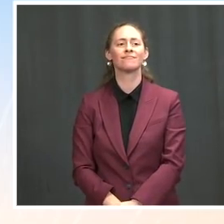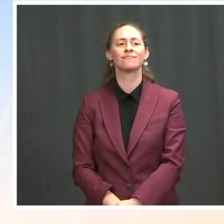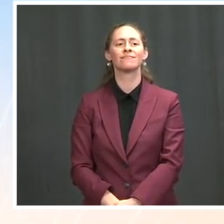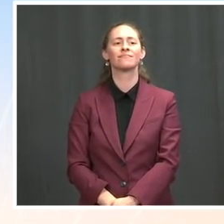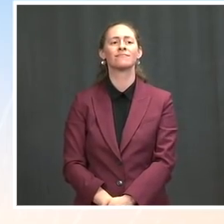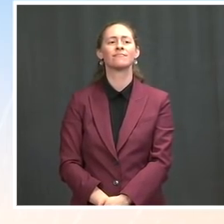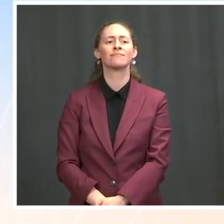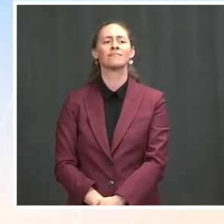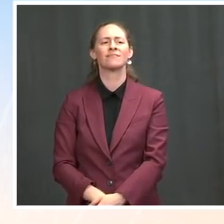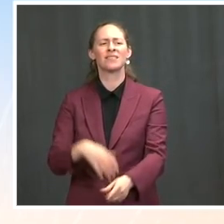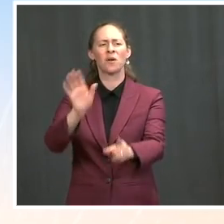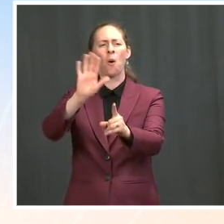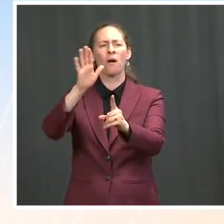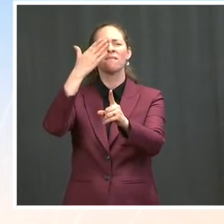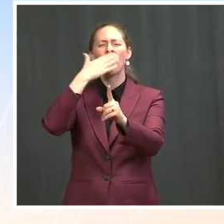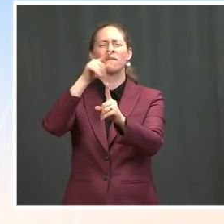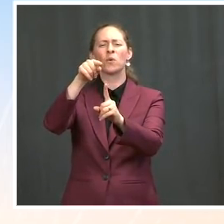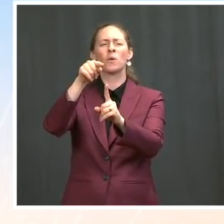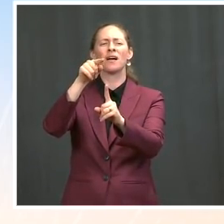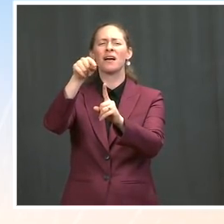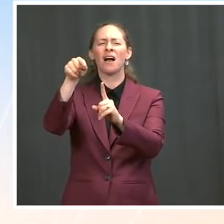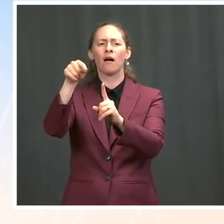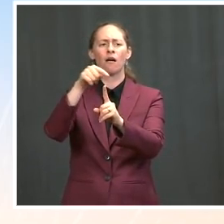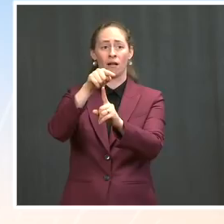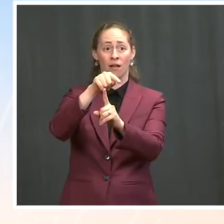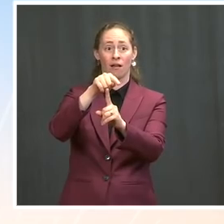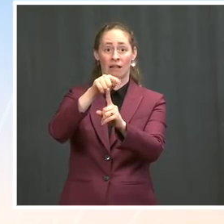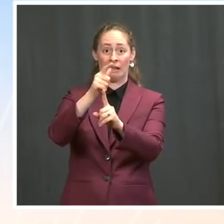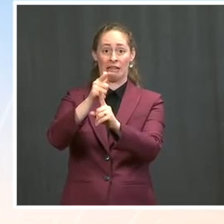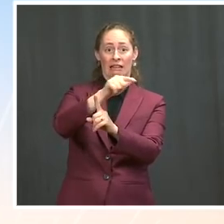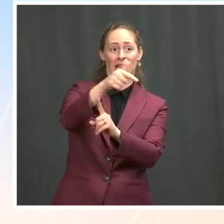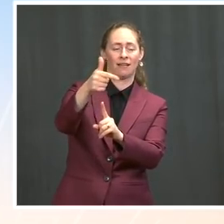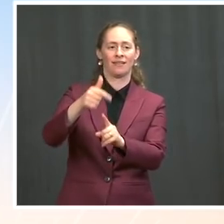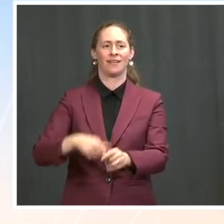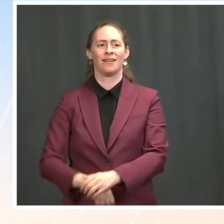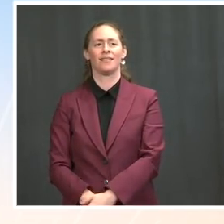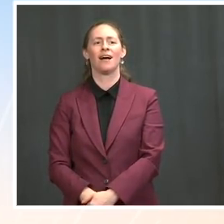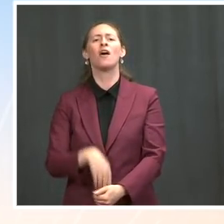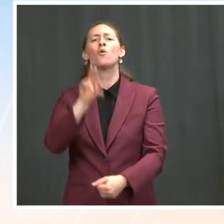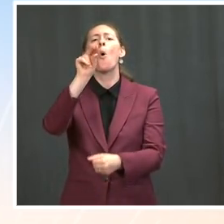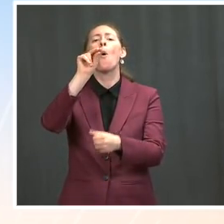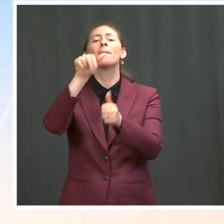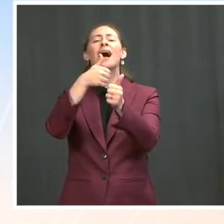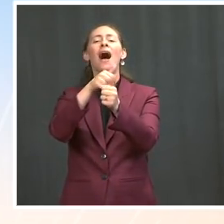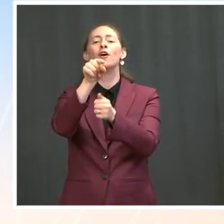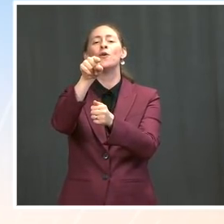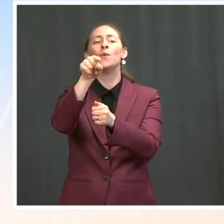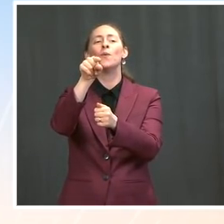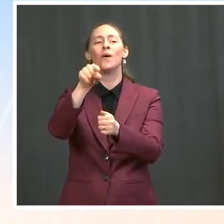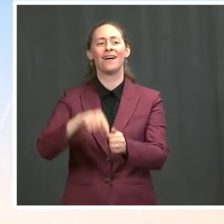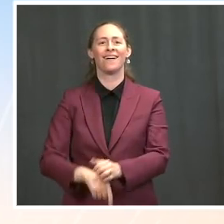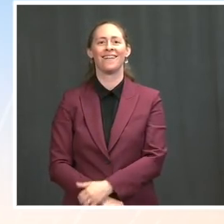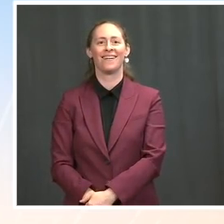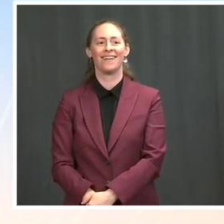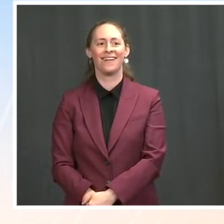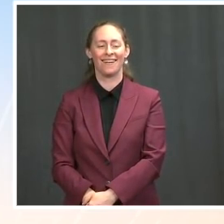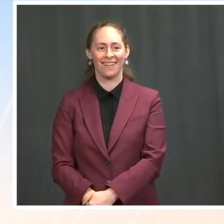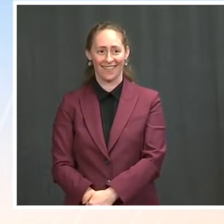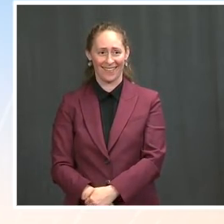I was trying to point to her, and then I'll go to you next? The Press: Thank you -- >> Ms. Psaki: Oh, no, no. No. No. right behind you. Go ahead. The Press: Me? Ms. Psaki: Oh, right there in the -- did you have a question, right there in the polka-dot shirt?